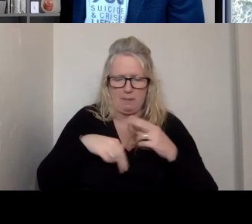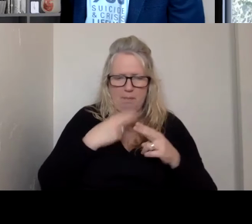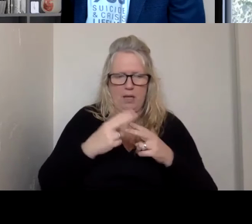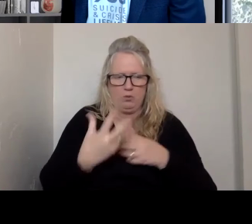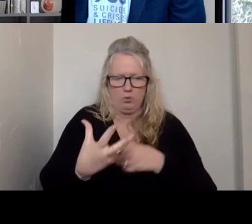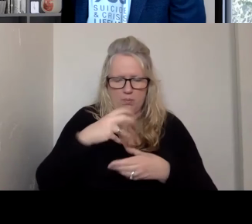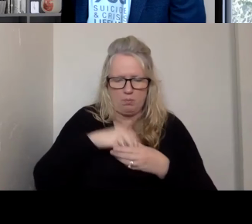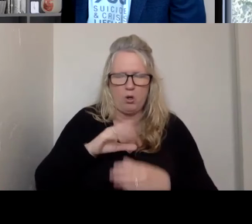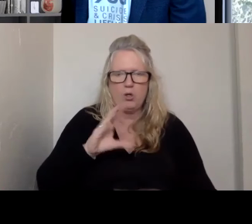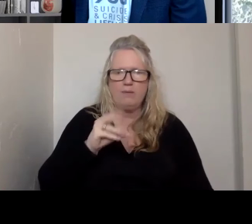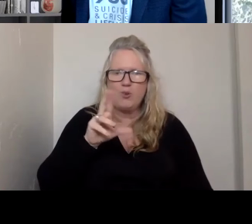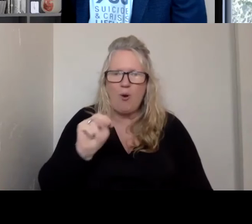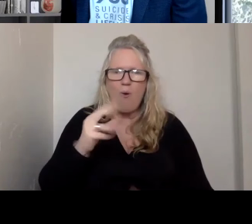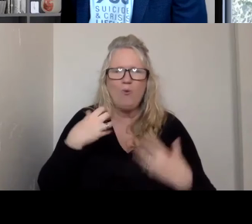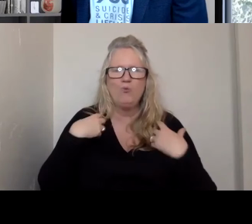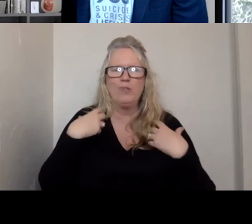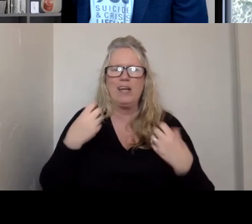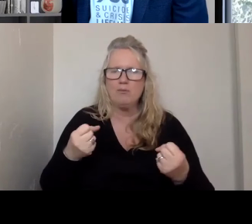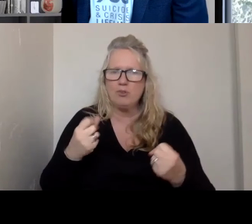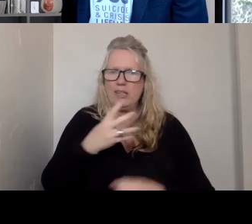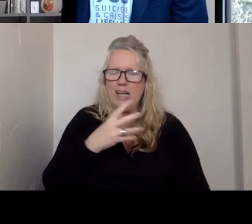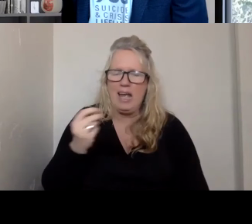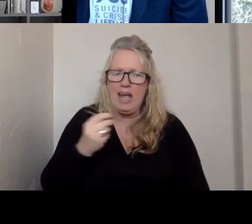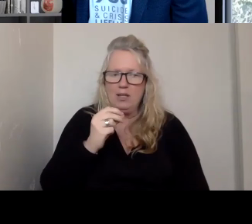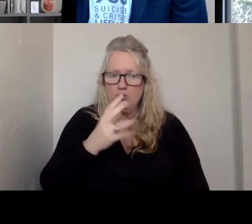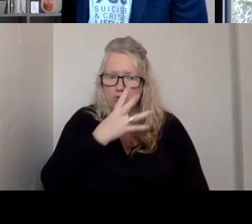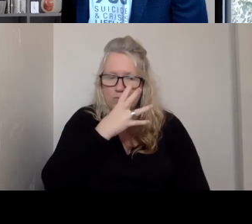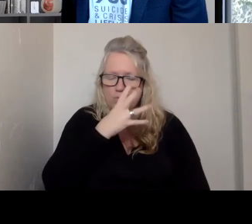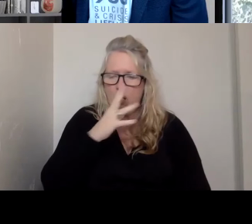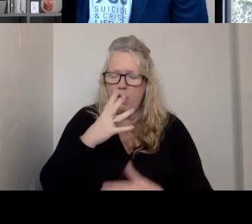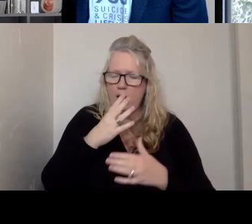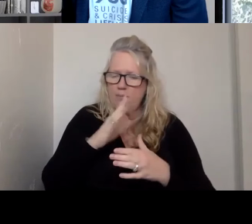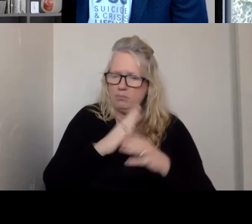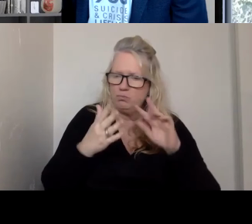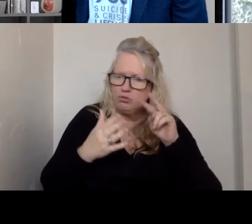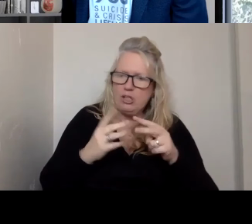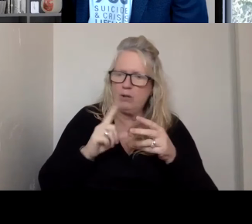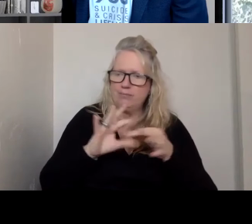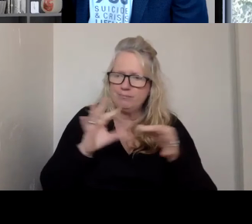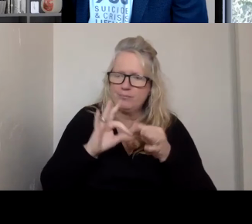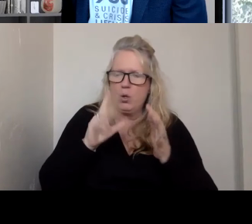YOUR OWN RECOVERY AND YOUR MOM'S PERCEPTION OF BEING EXCLUDED.